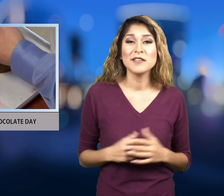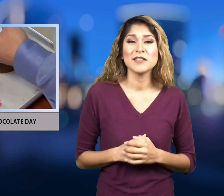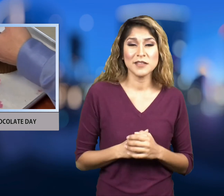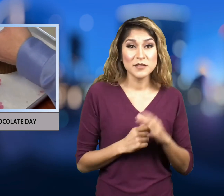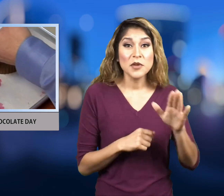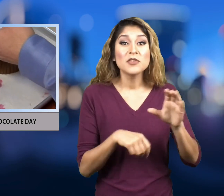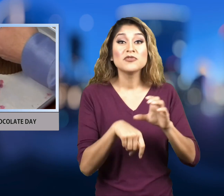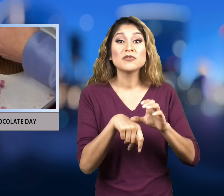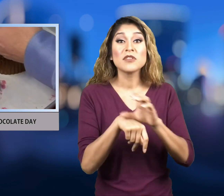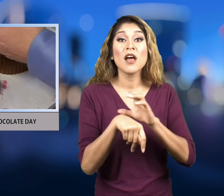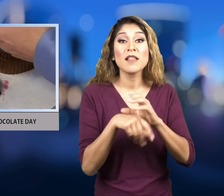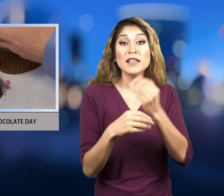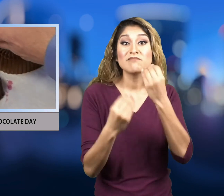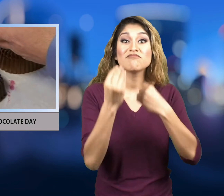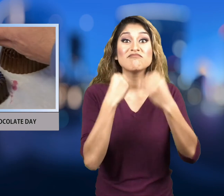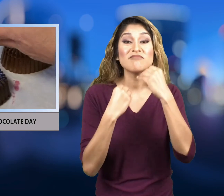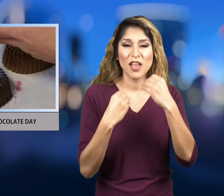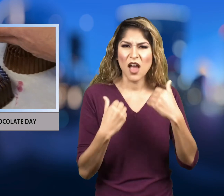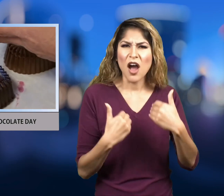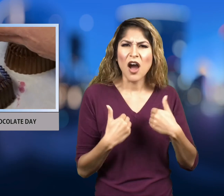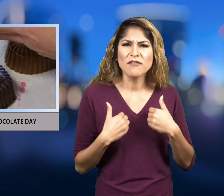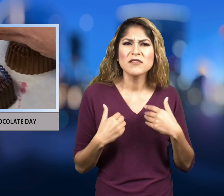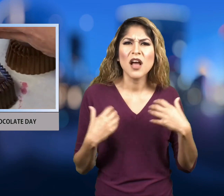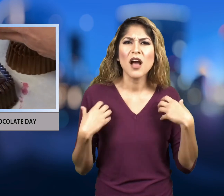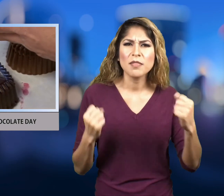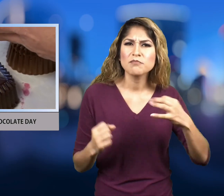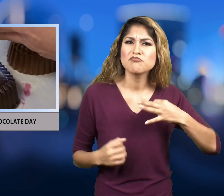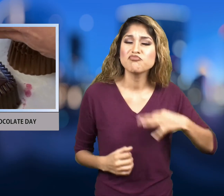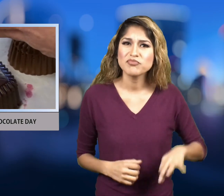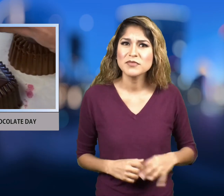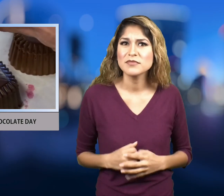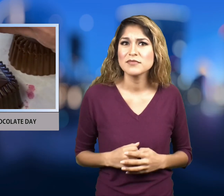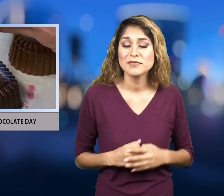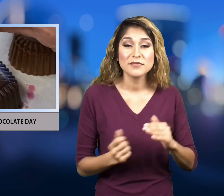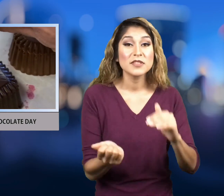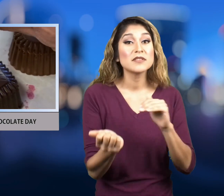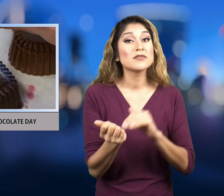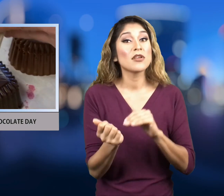There are some health benefits to eating chocolate. Doctors say